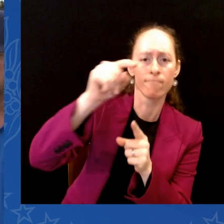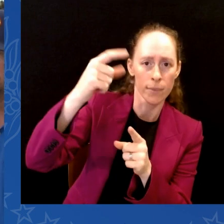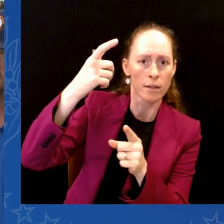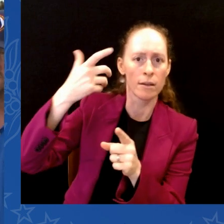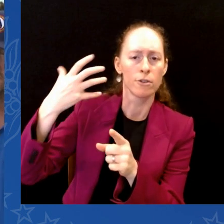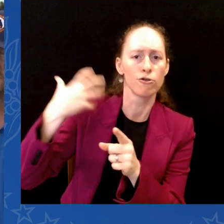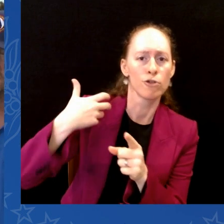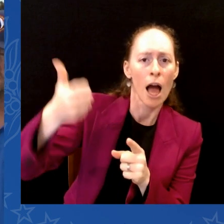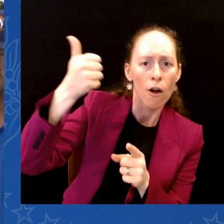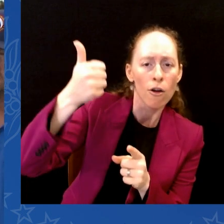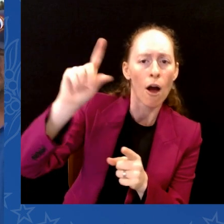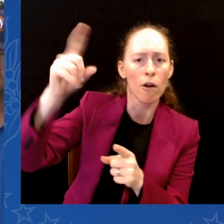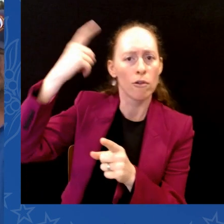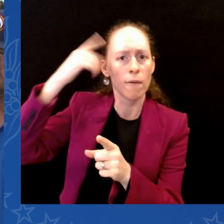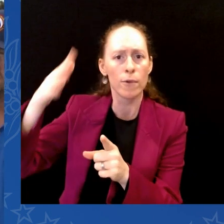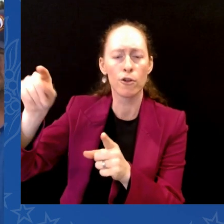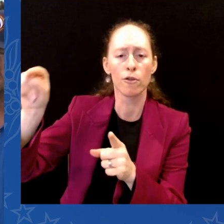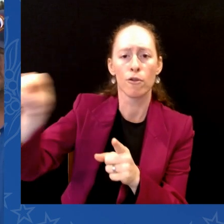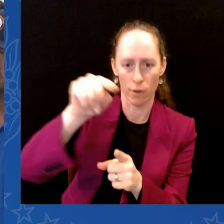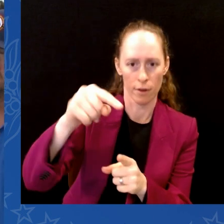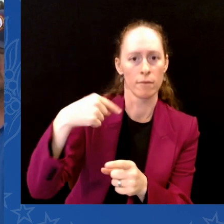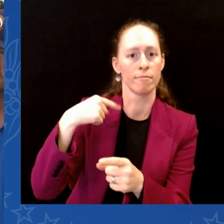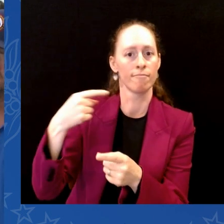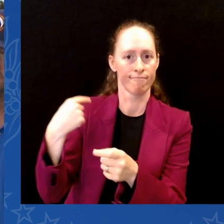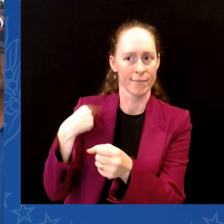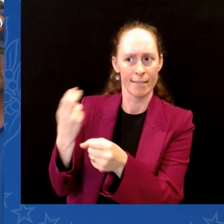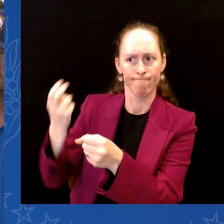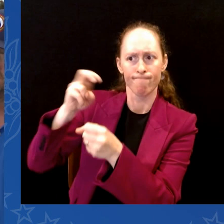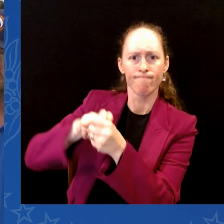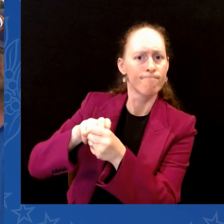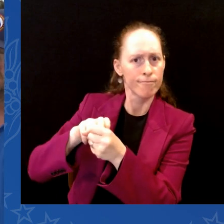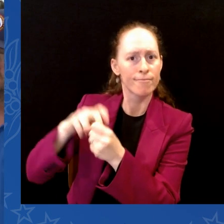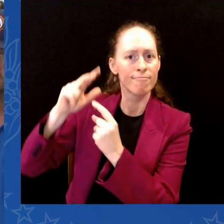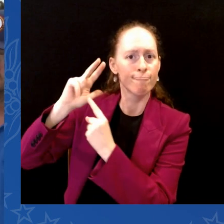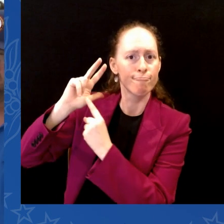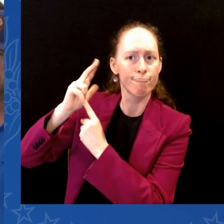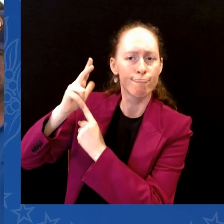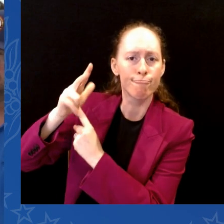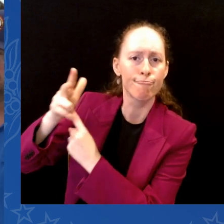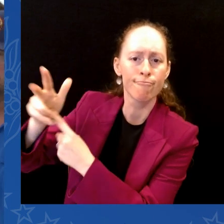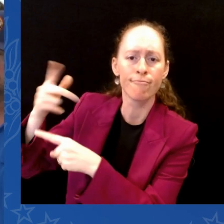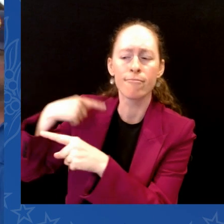And it -- I mean, I'm sure it's much worse on the ground, but you can see a whole hell